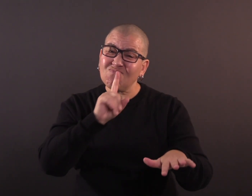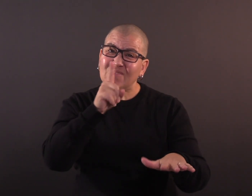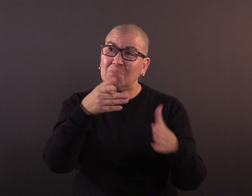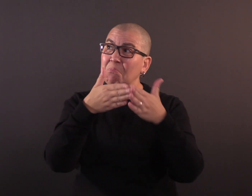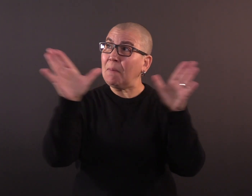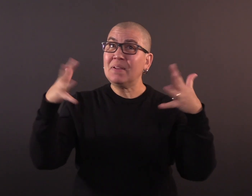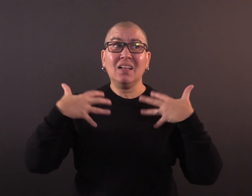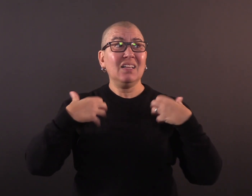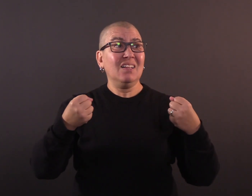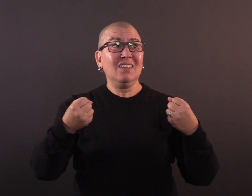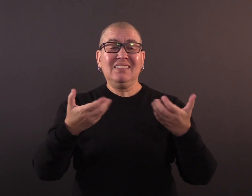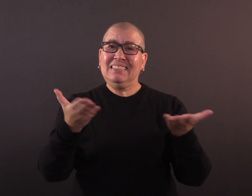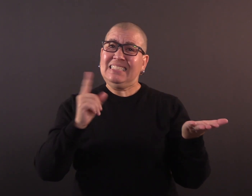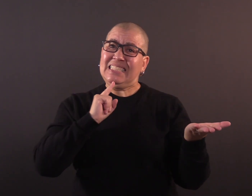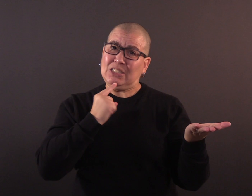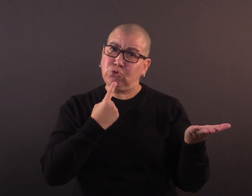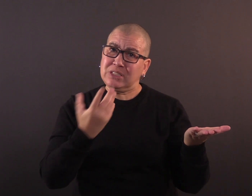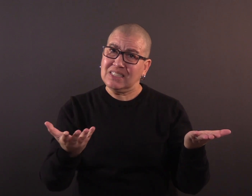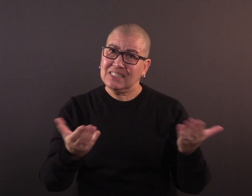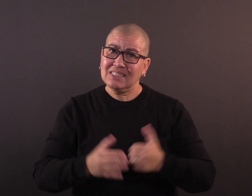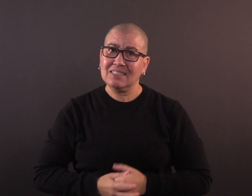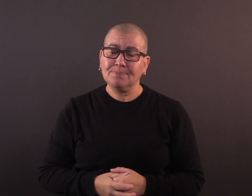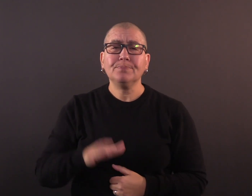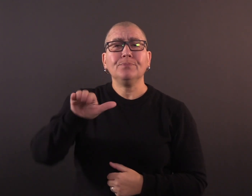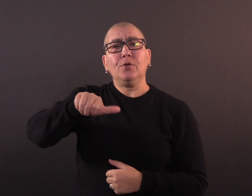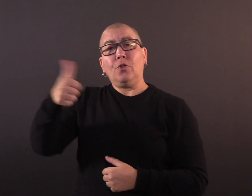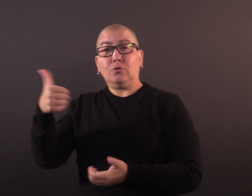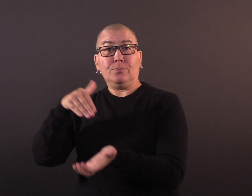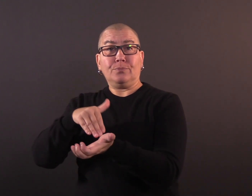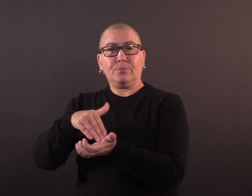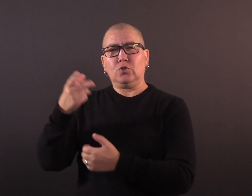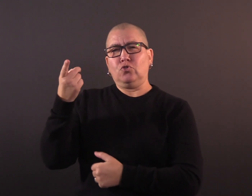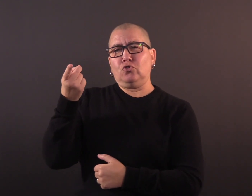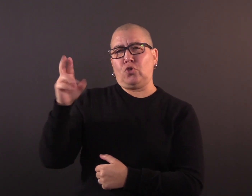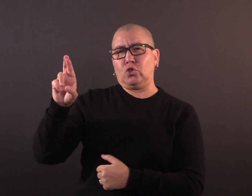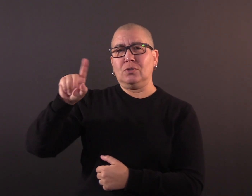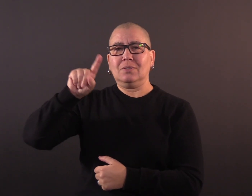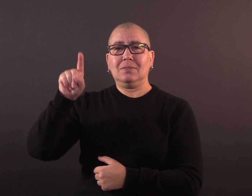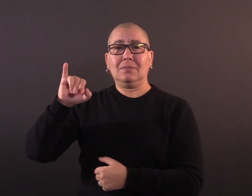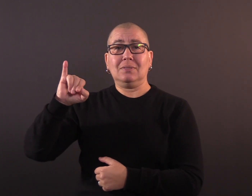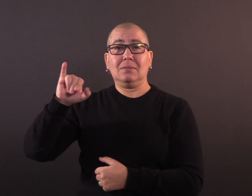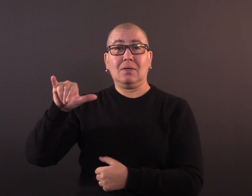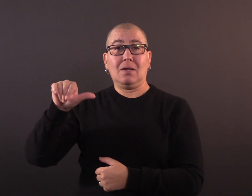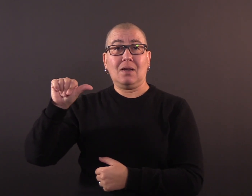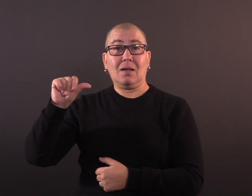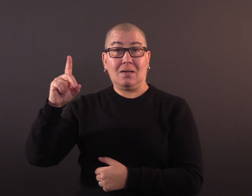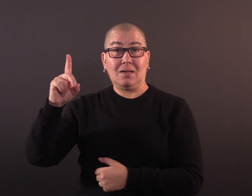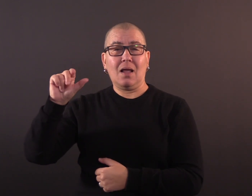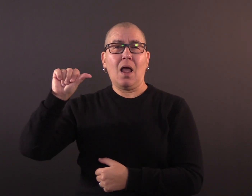suffering and those people need treatment yesterday," says Dr. Ziyad Al-Aly, who holds